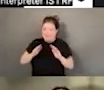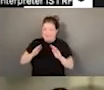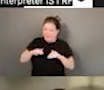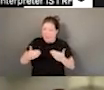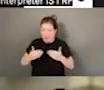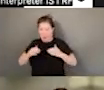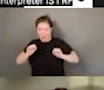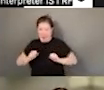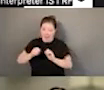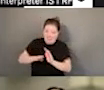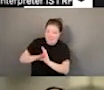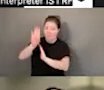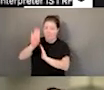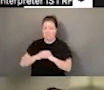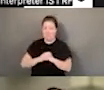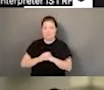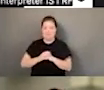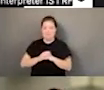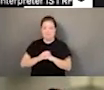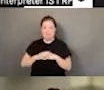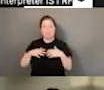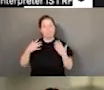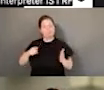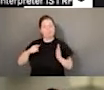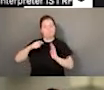in this project, we wanted to test criteria on cognitive